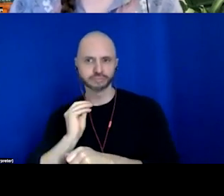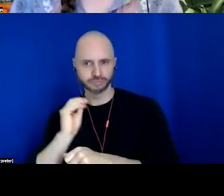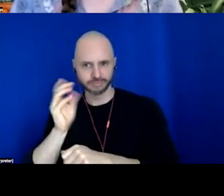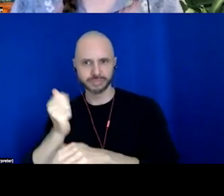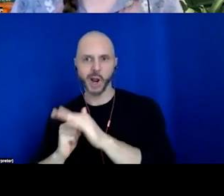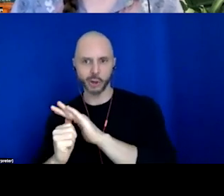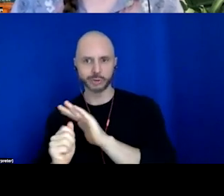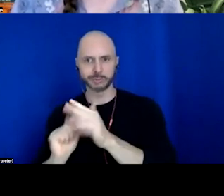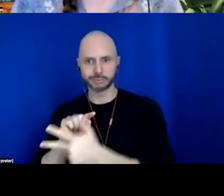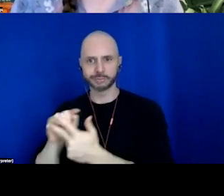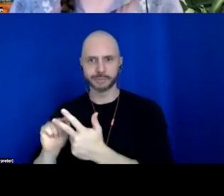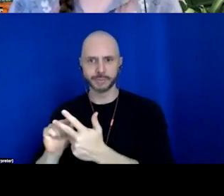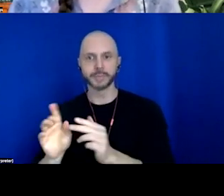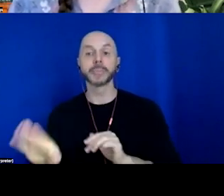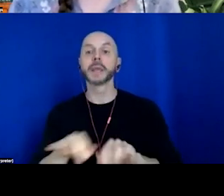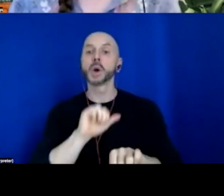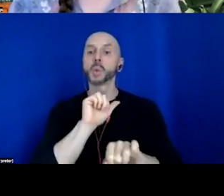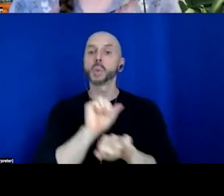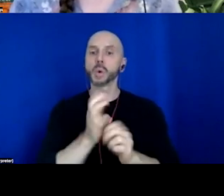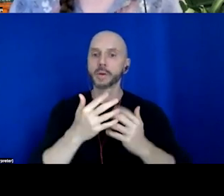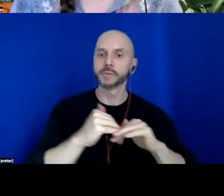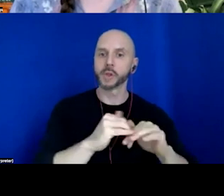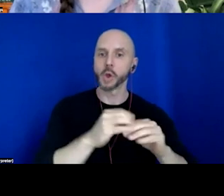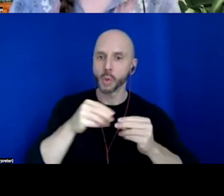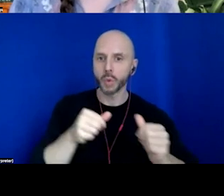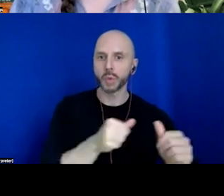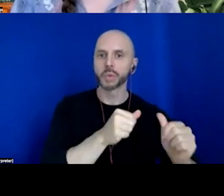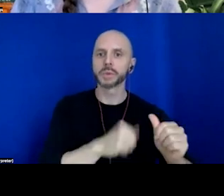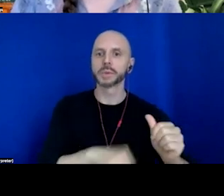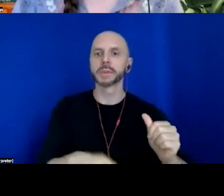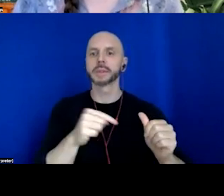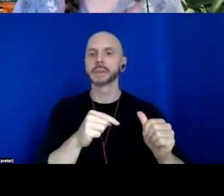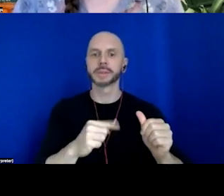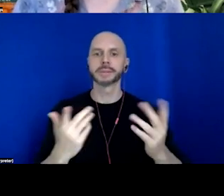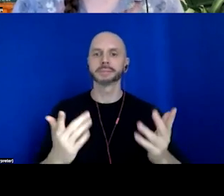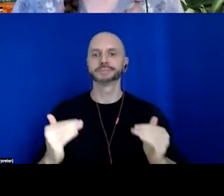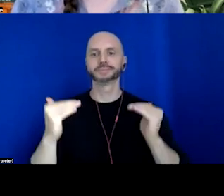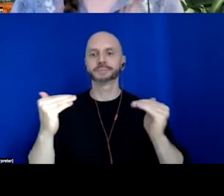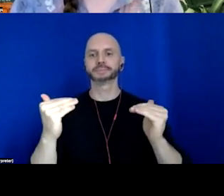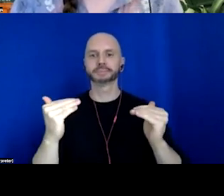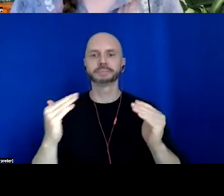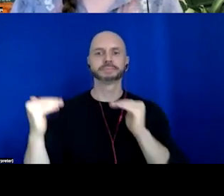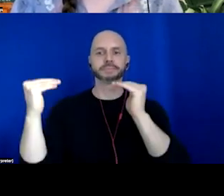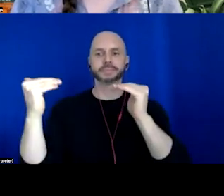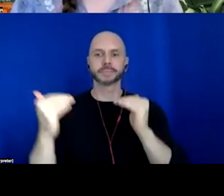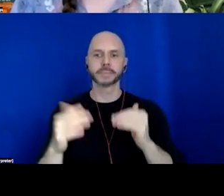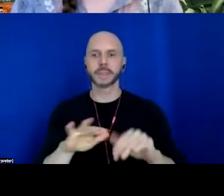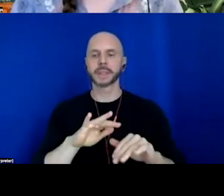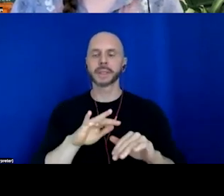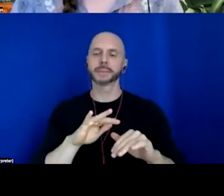publishing workflows, and innovative technologies that enhance publishing processes. Prior to Coko,